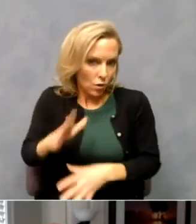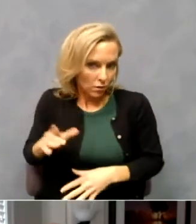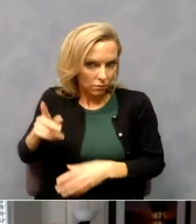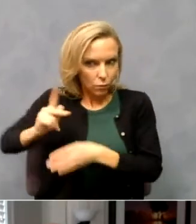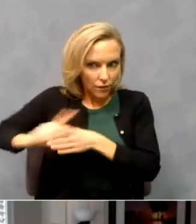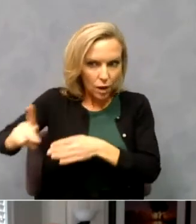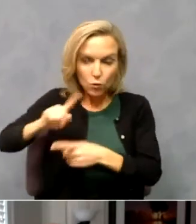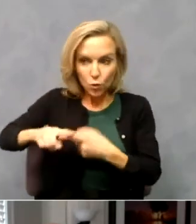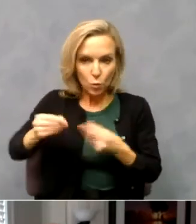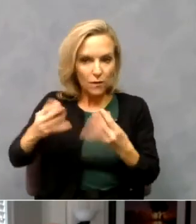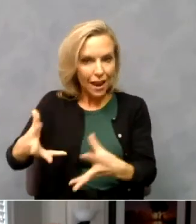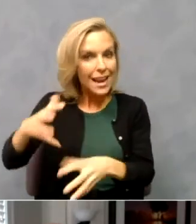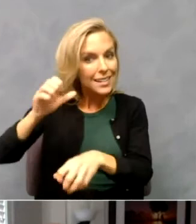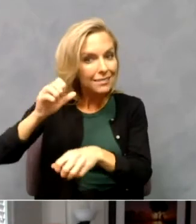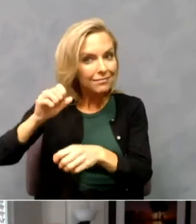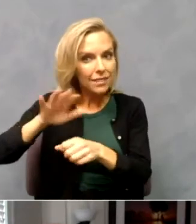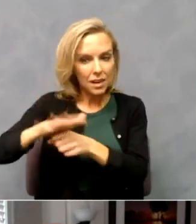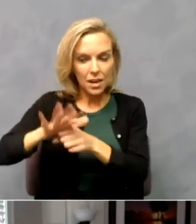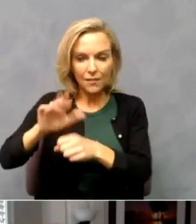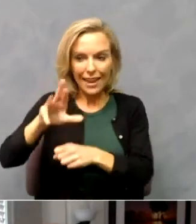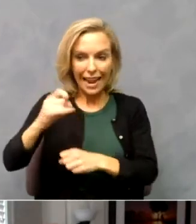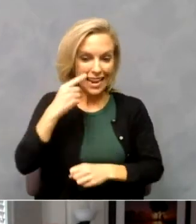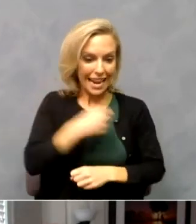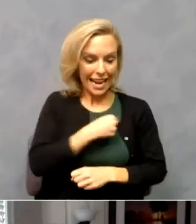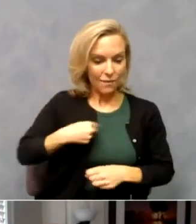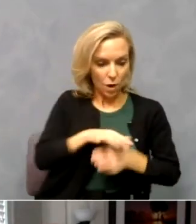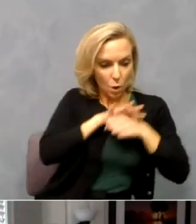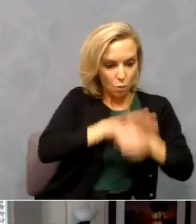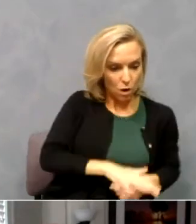health care system gets strained. And so there was really no dispute about